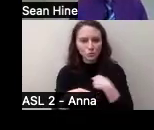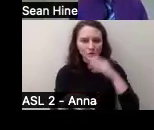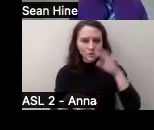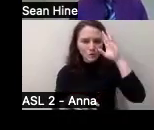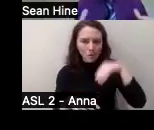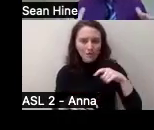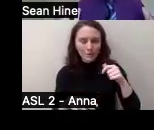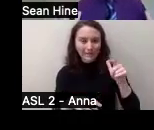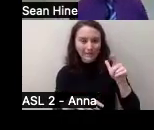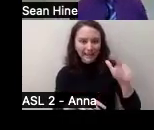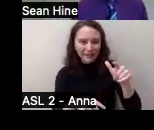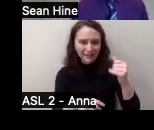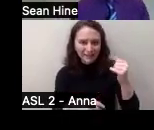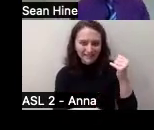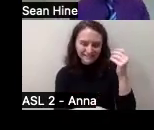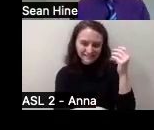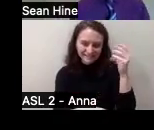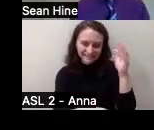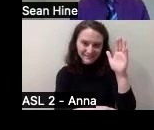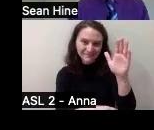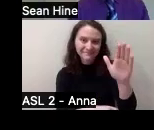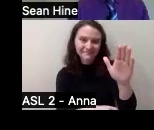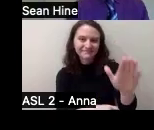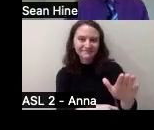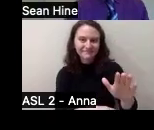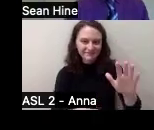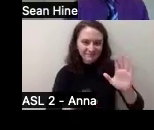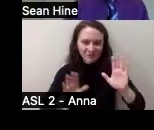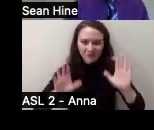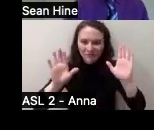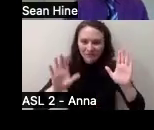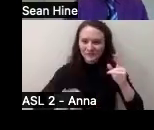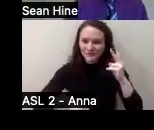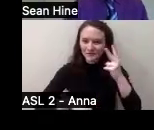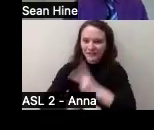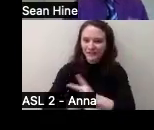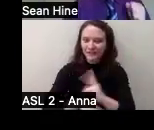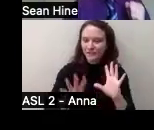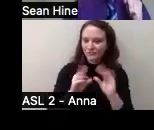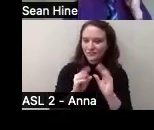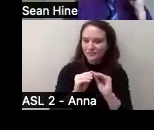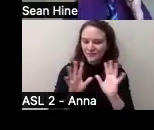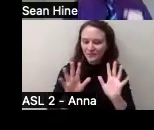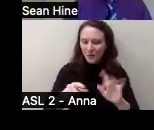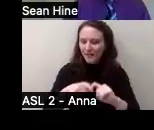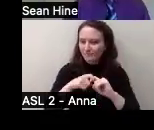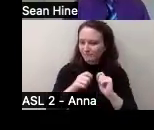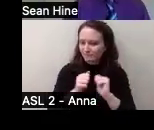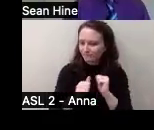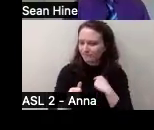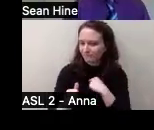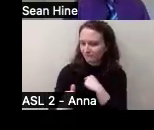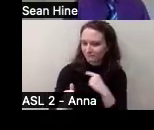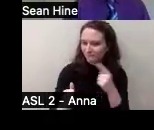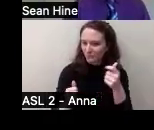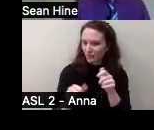You all have had wonderful 2 days of this conference, so hang with us. Hang with us just for a little bit longer.